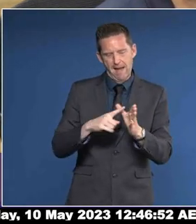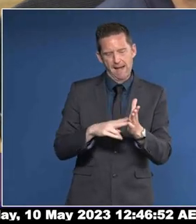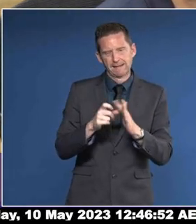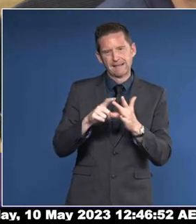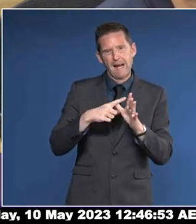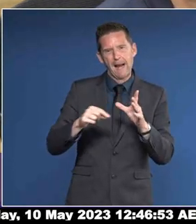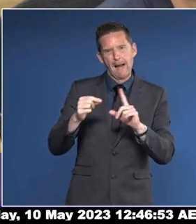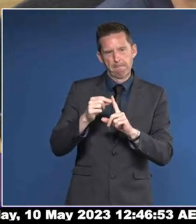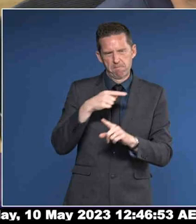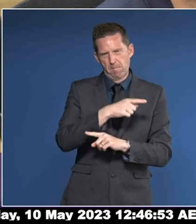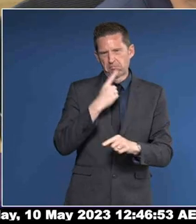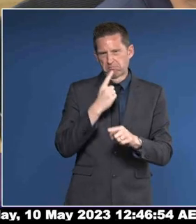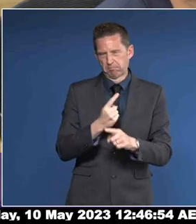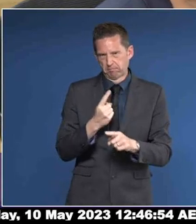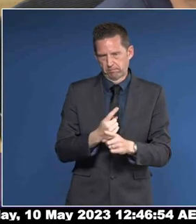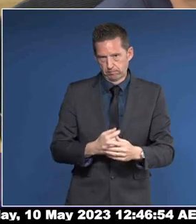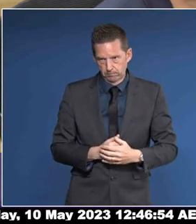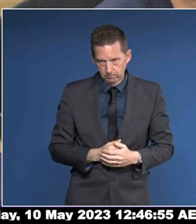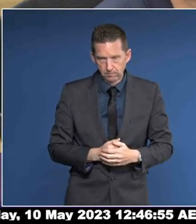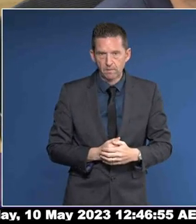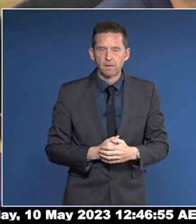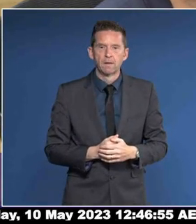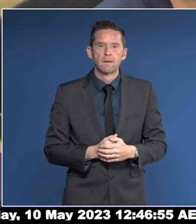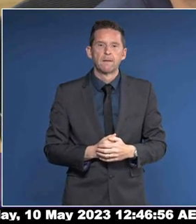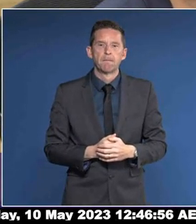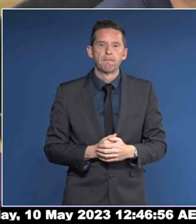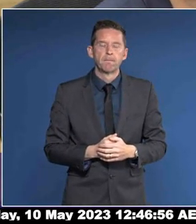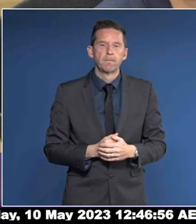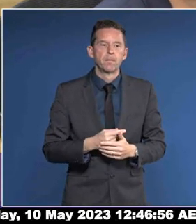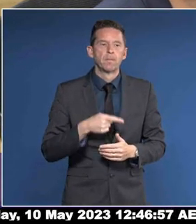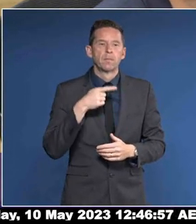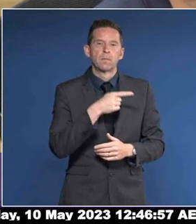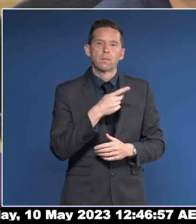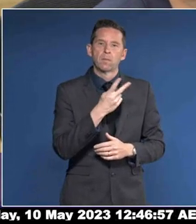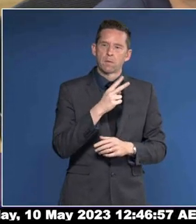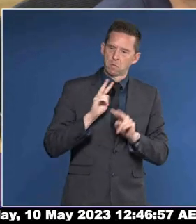And there was a belief that they had been camping for about four weeks.